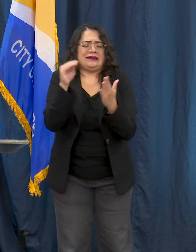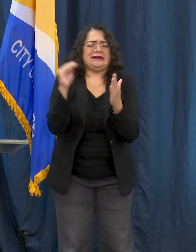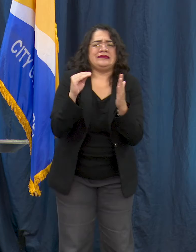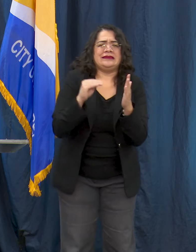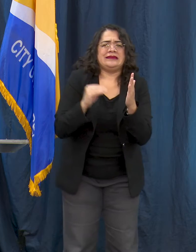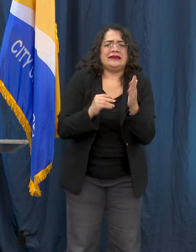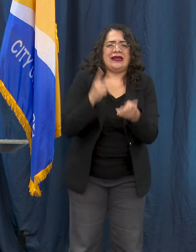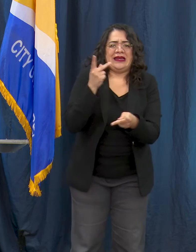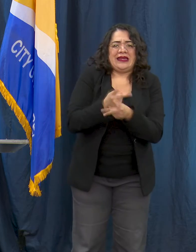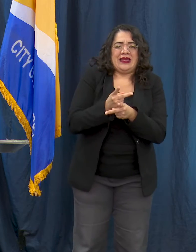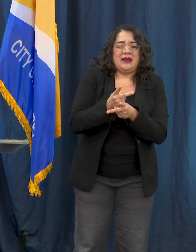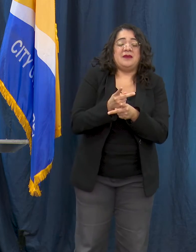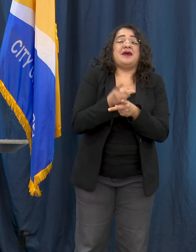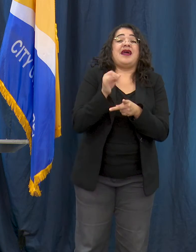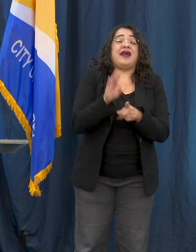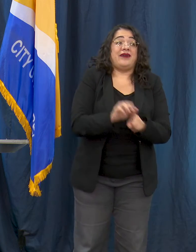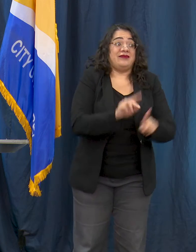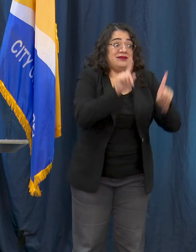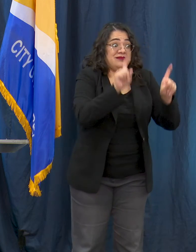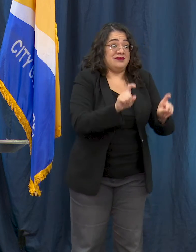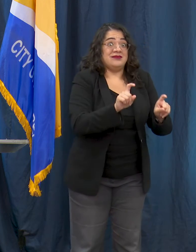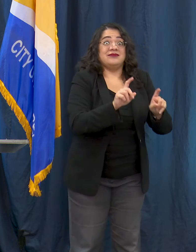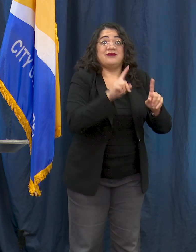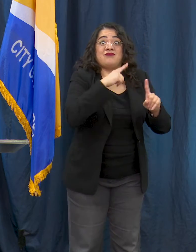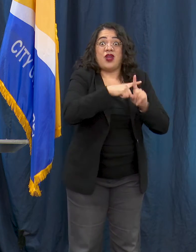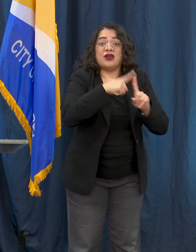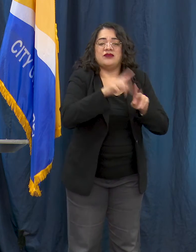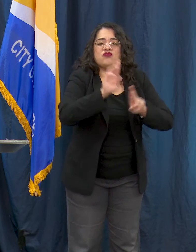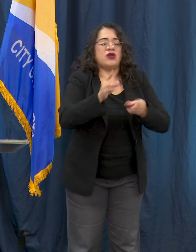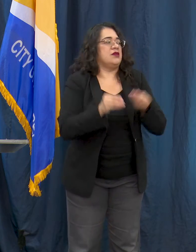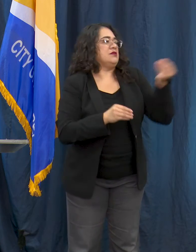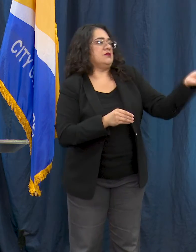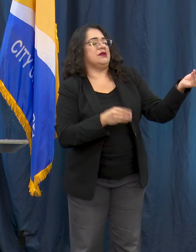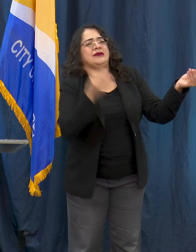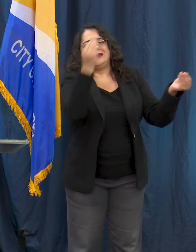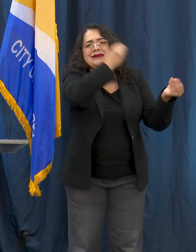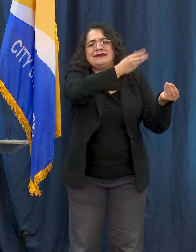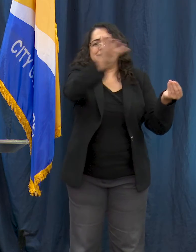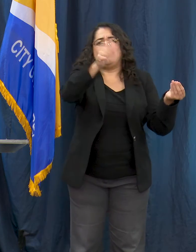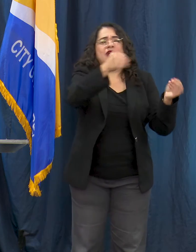make sure you're getting tested and then making sure that if you are positive that you participate in our contact tracing.